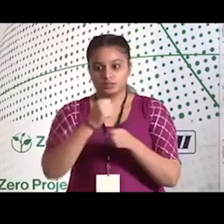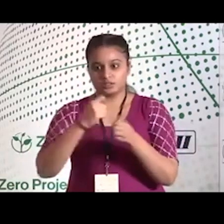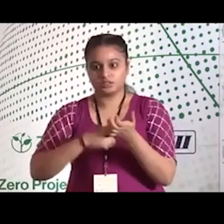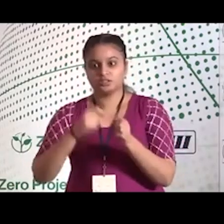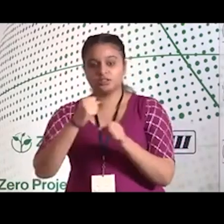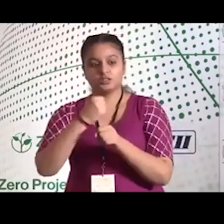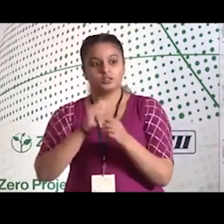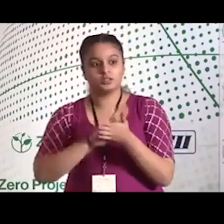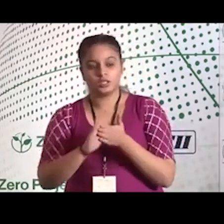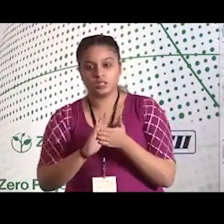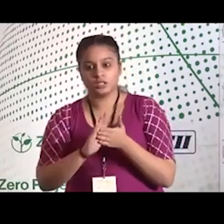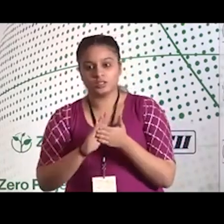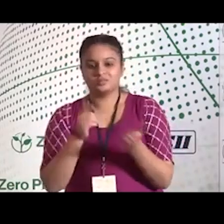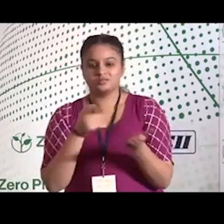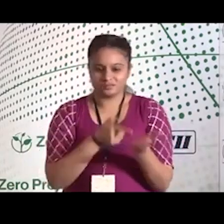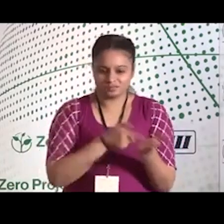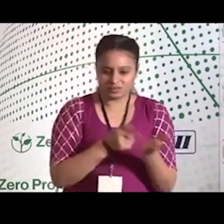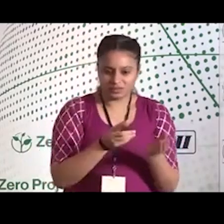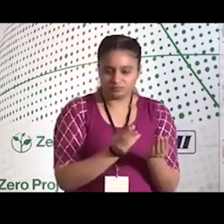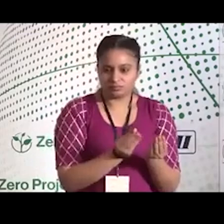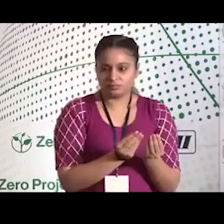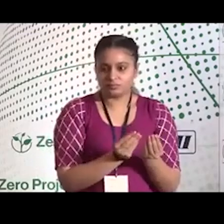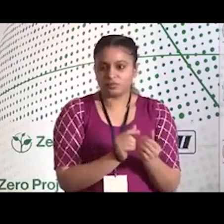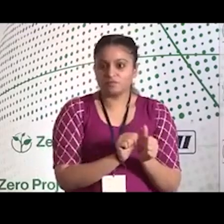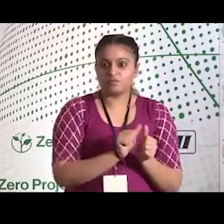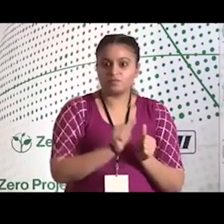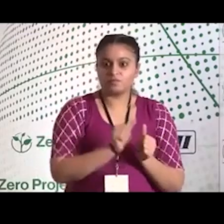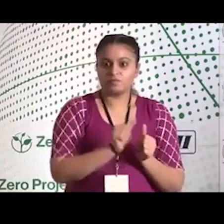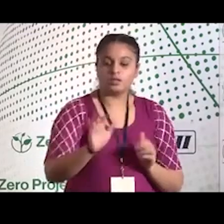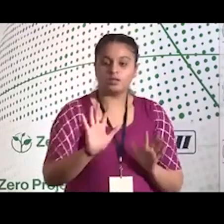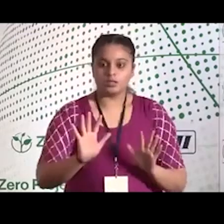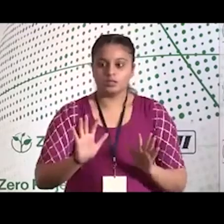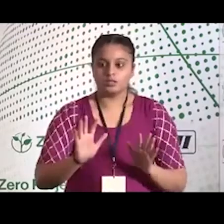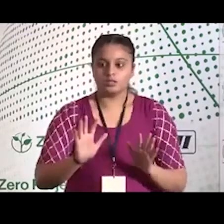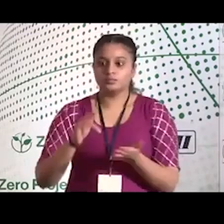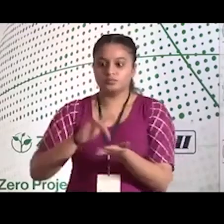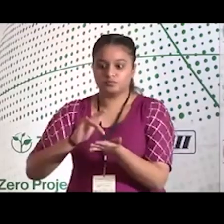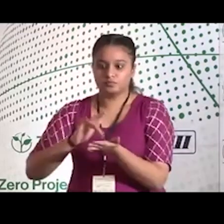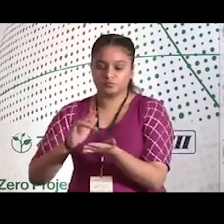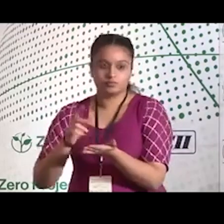KM An admittedly kid already gone and we